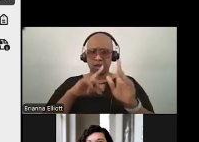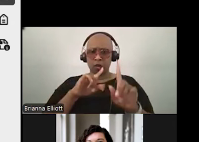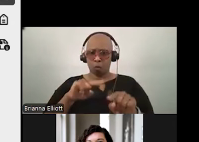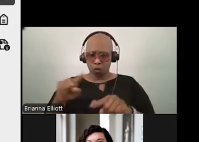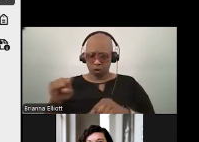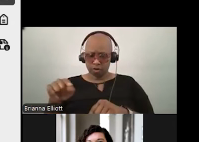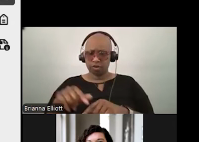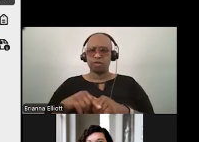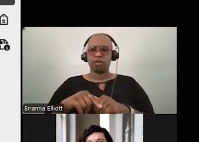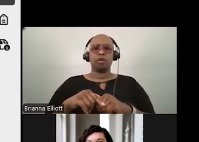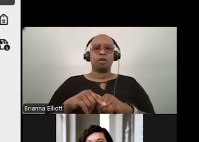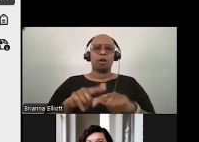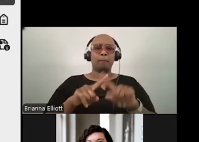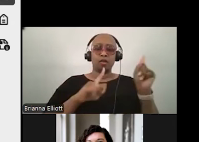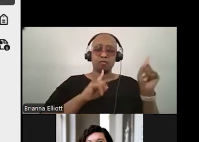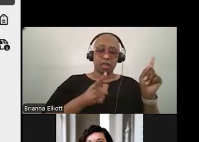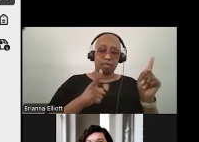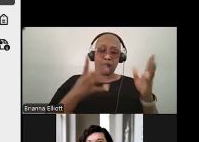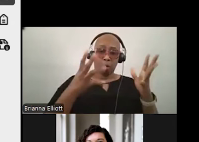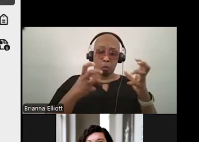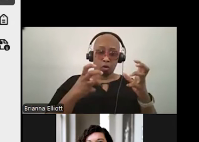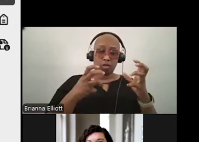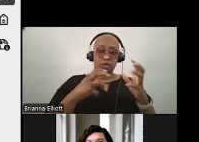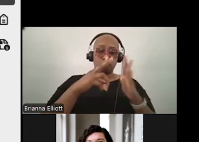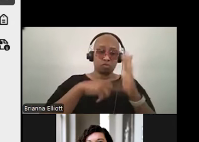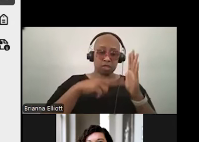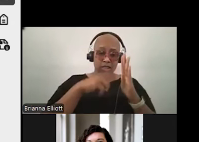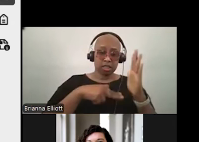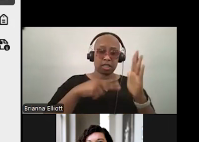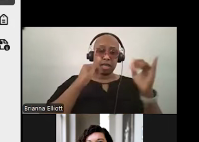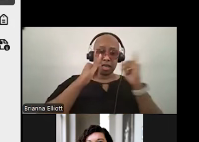I want my students to read this in an interview part first. That's what I really want. So, again,